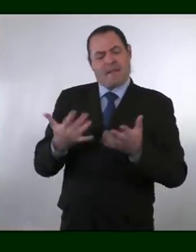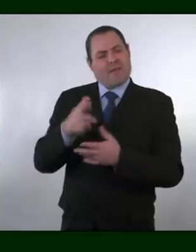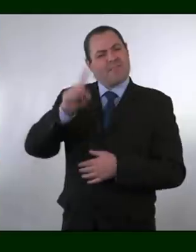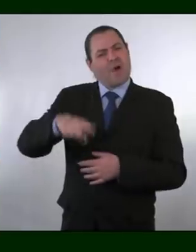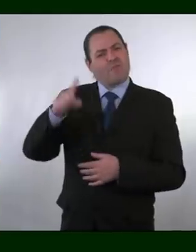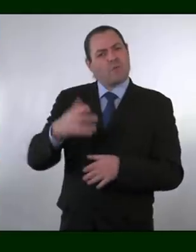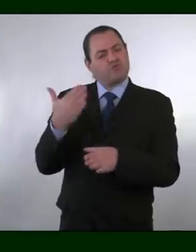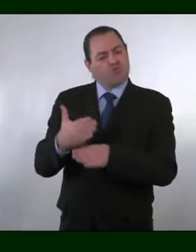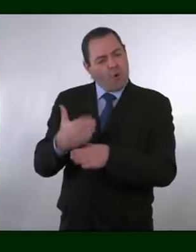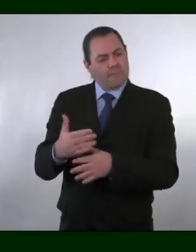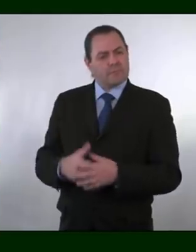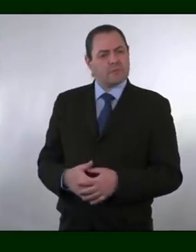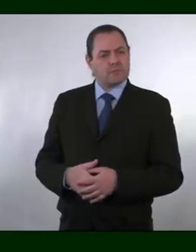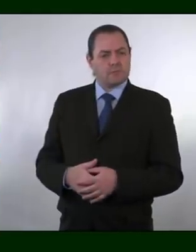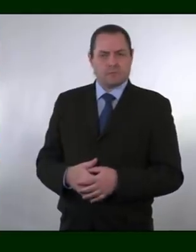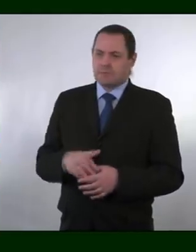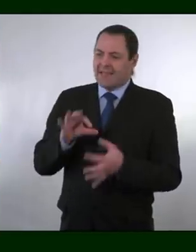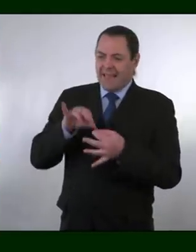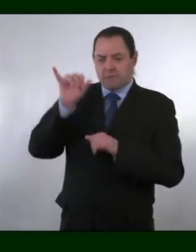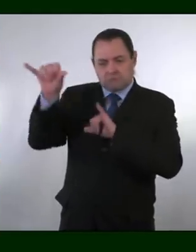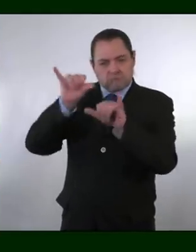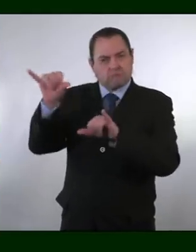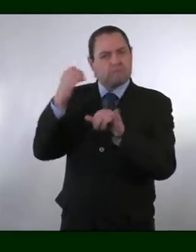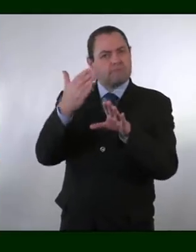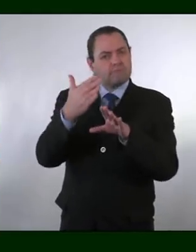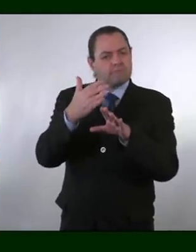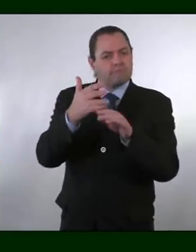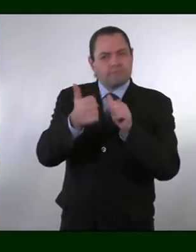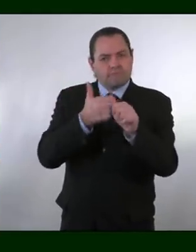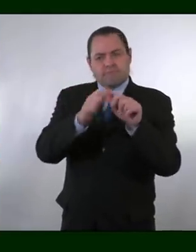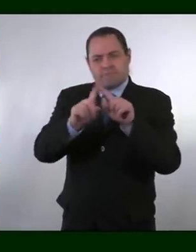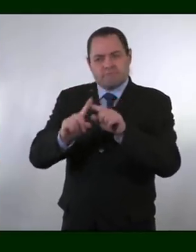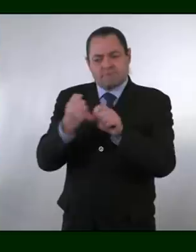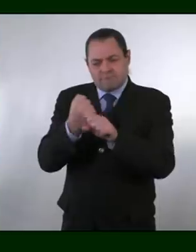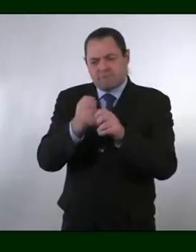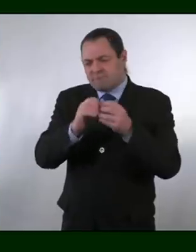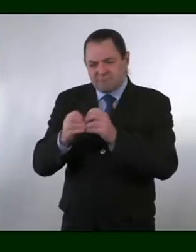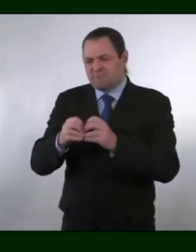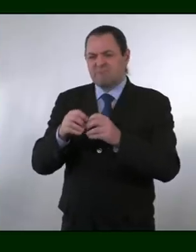in aviation, and hundreds of thousands more hang in the balance. Will my right